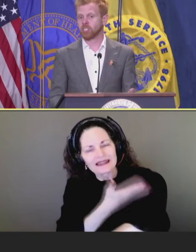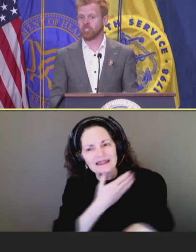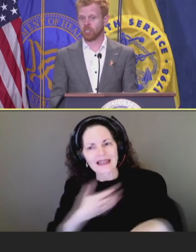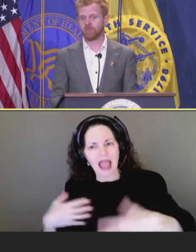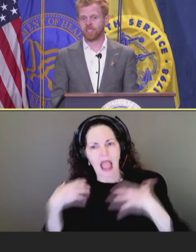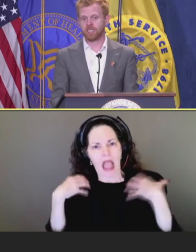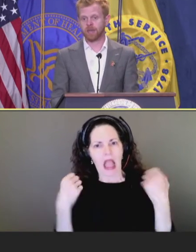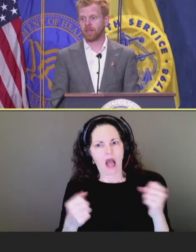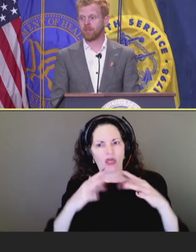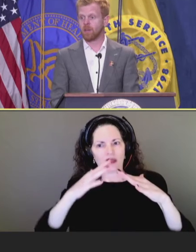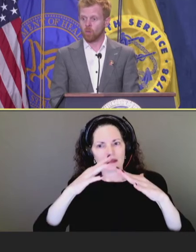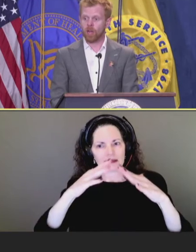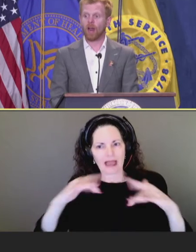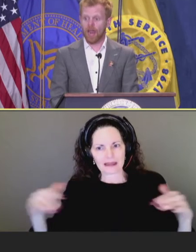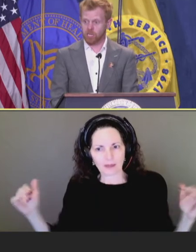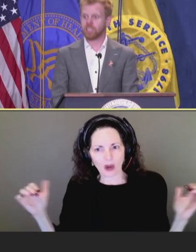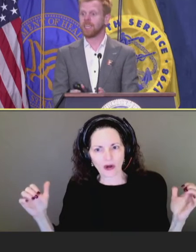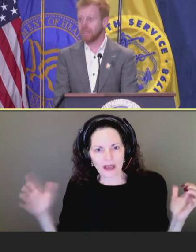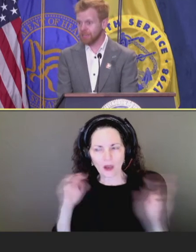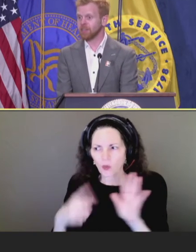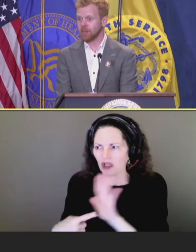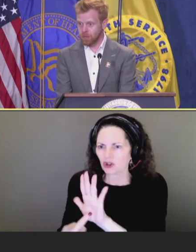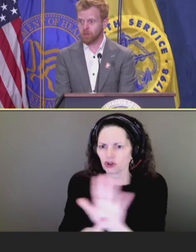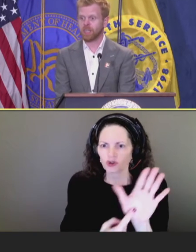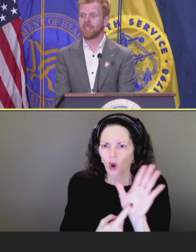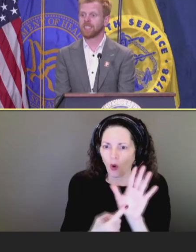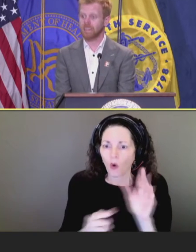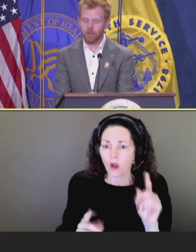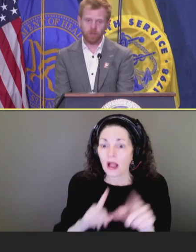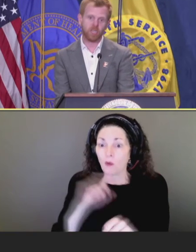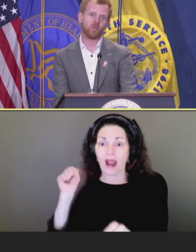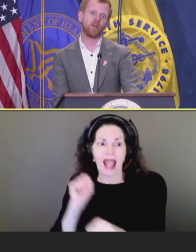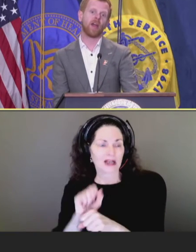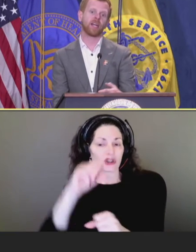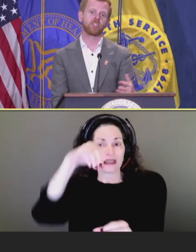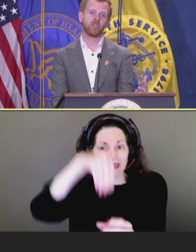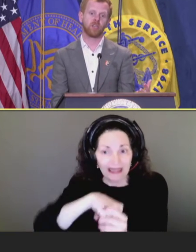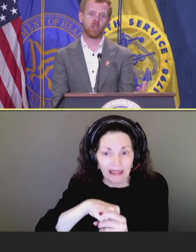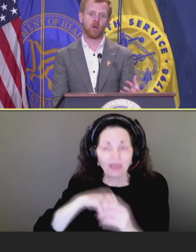to services. I mean, we are actually in the community tabling. We are actually